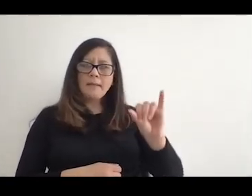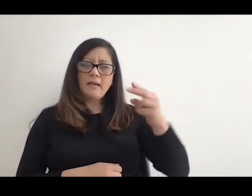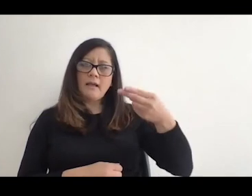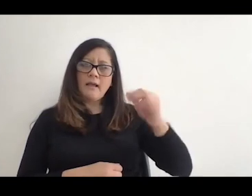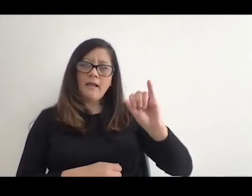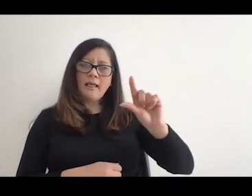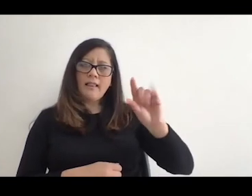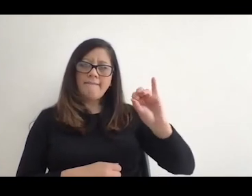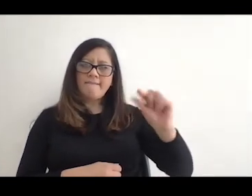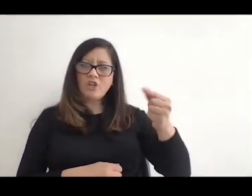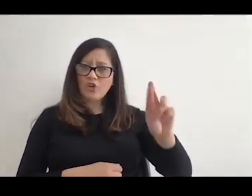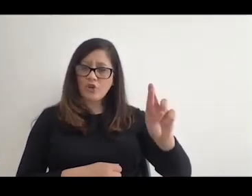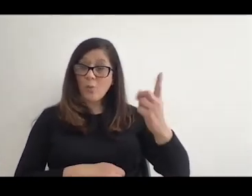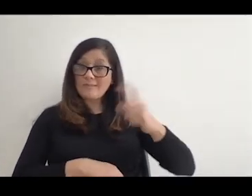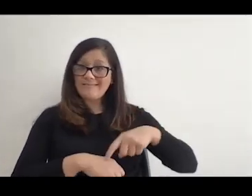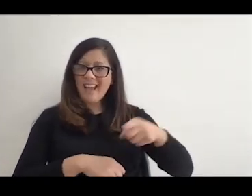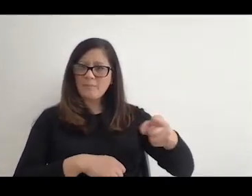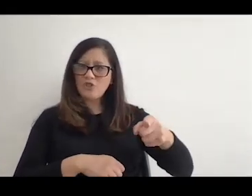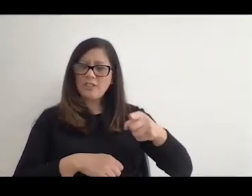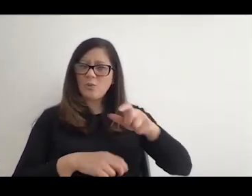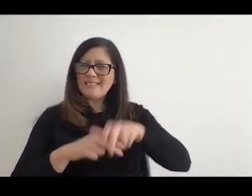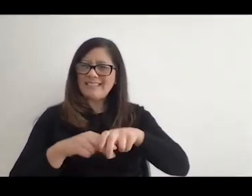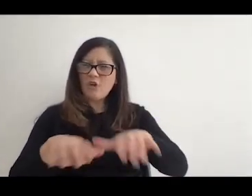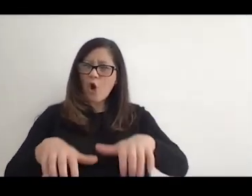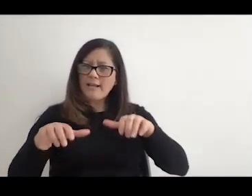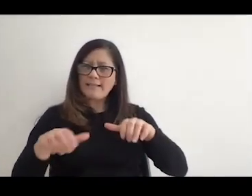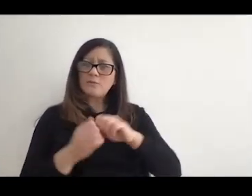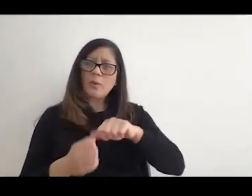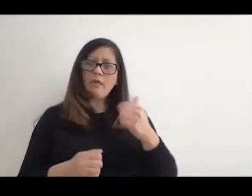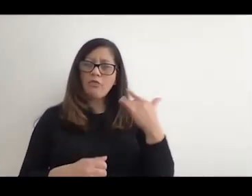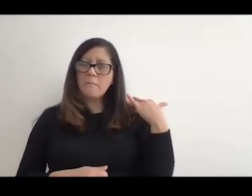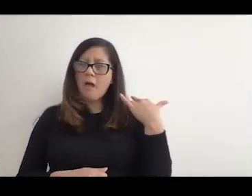She was in the audience with other models with and without disabilities.